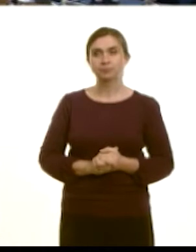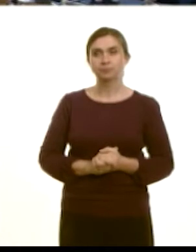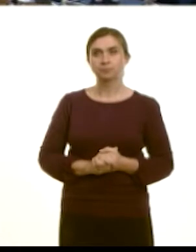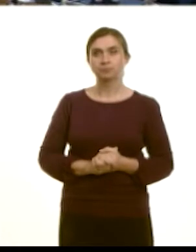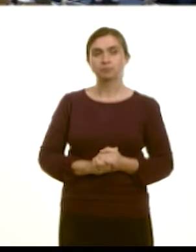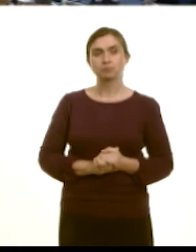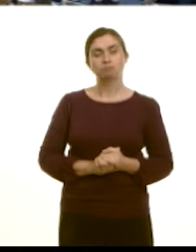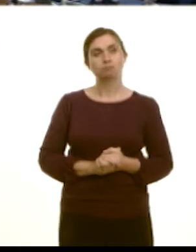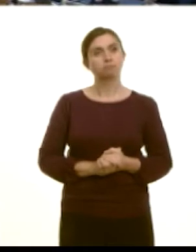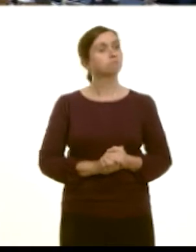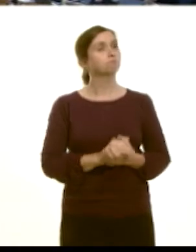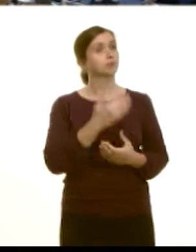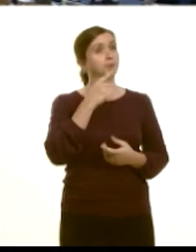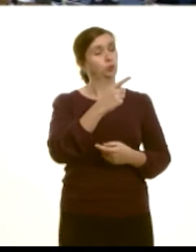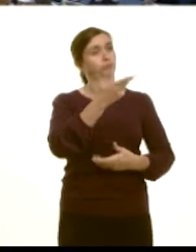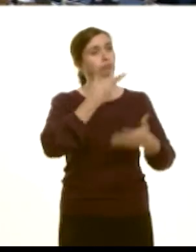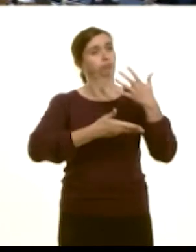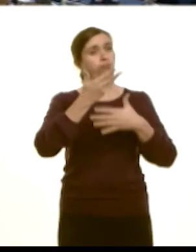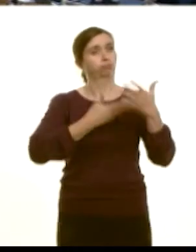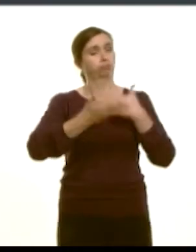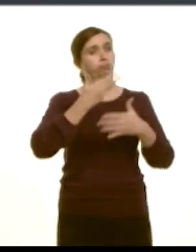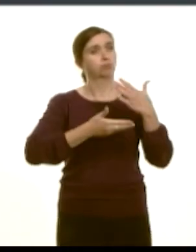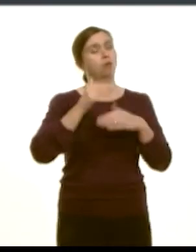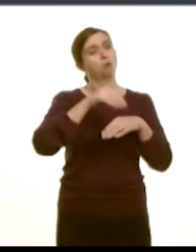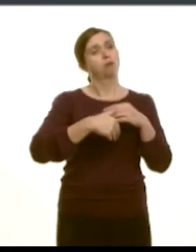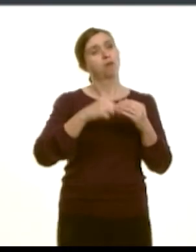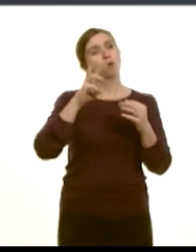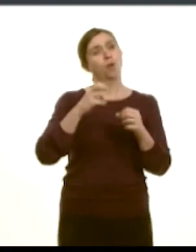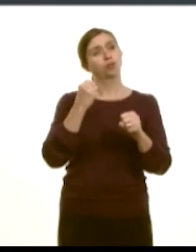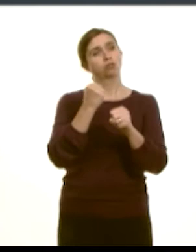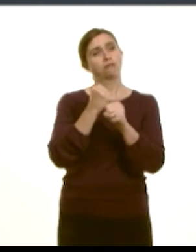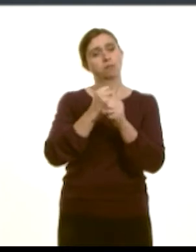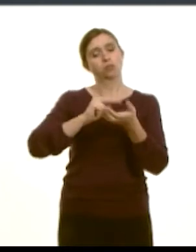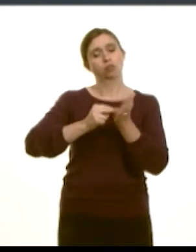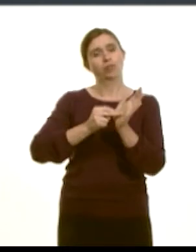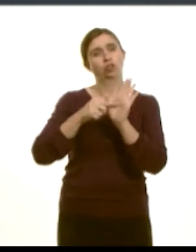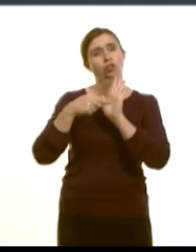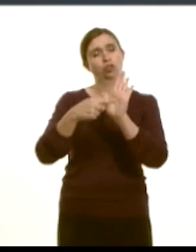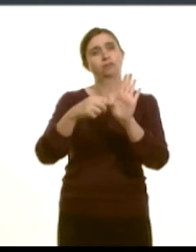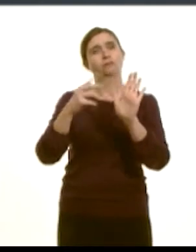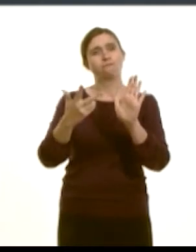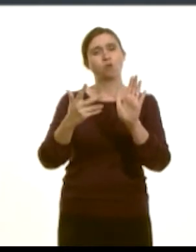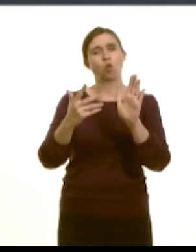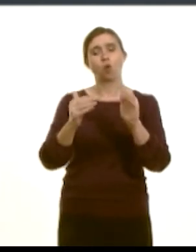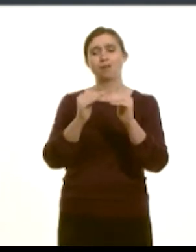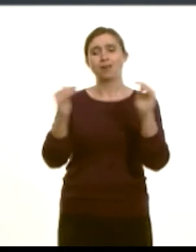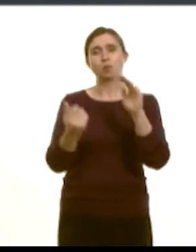Will the First Minister make a statement on the impact of the Welsh Government's strategy to deliver greater equality of opportunity in Wales?